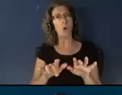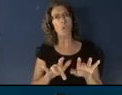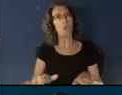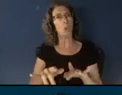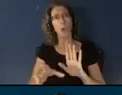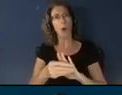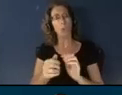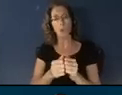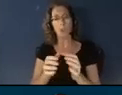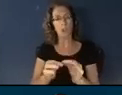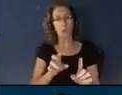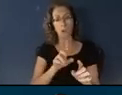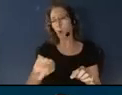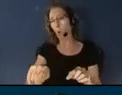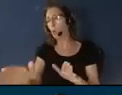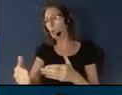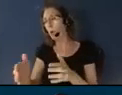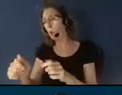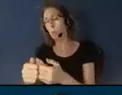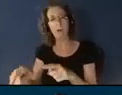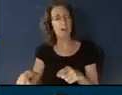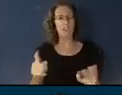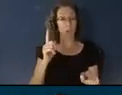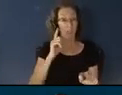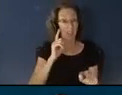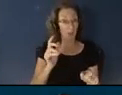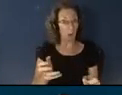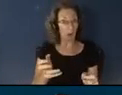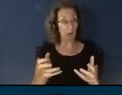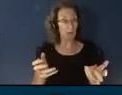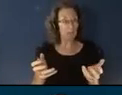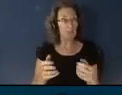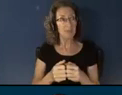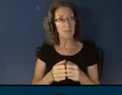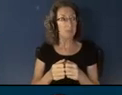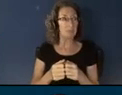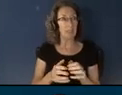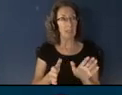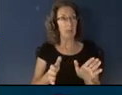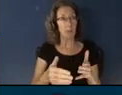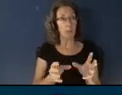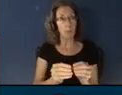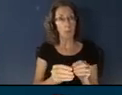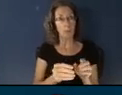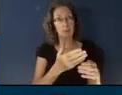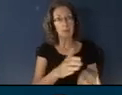so if you're thinking about doing breakout rooms I would try and try and avoid that if possible.